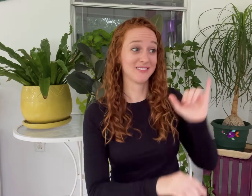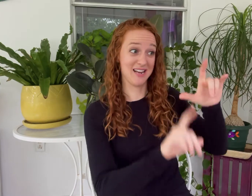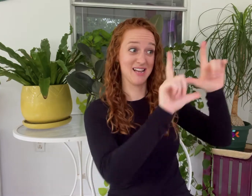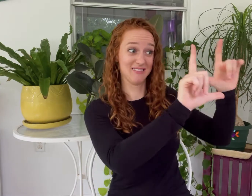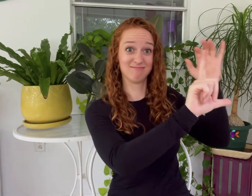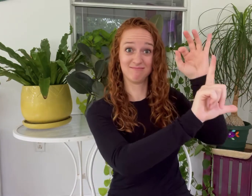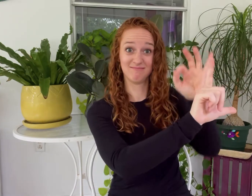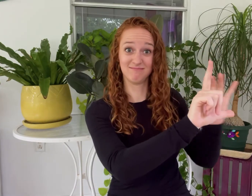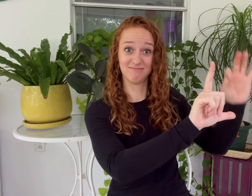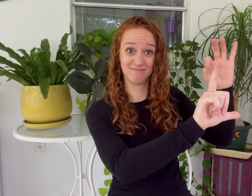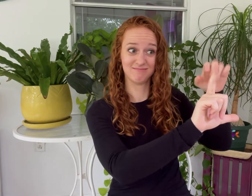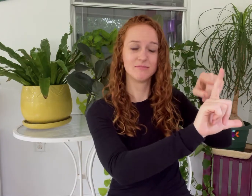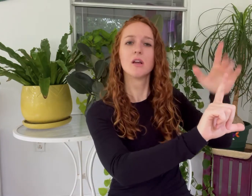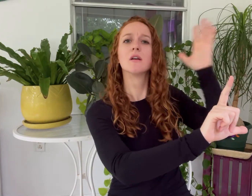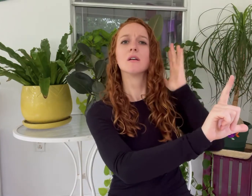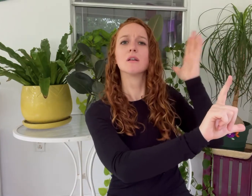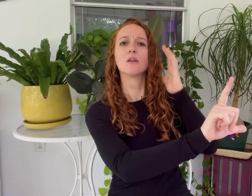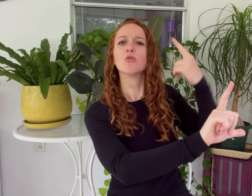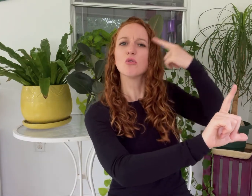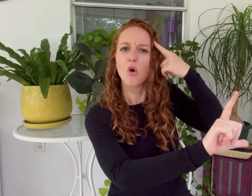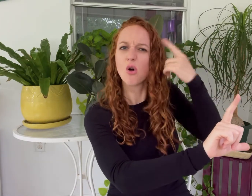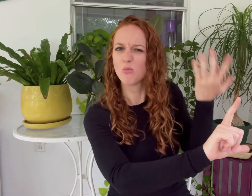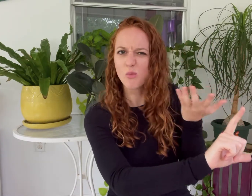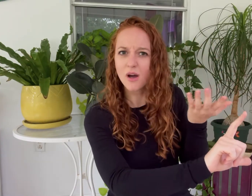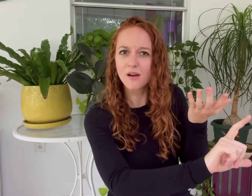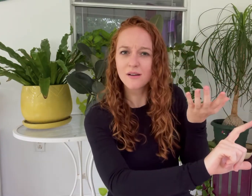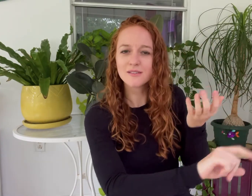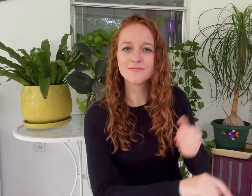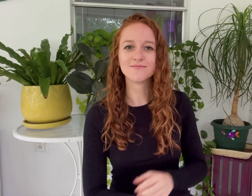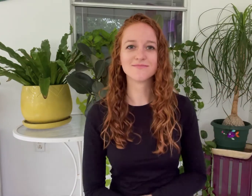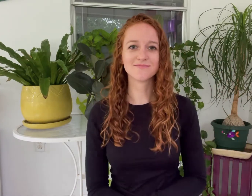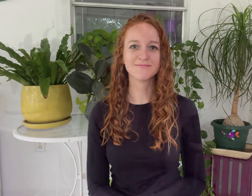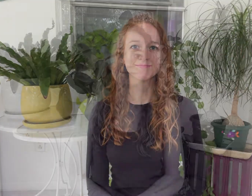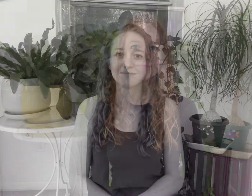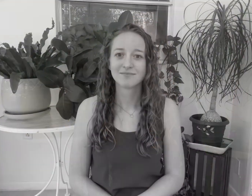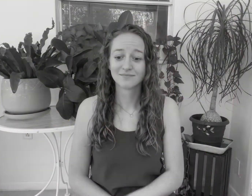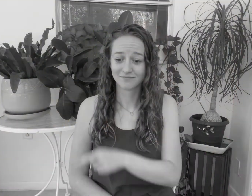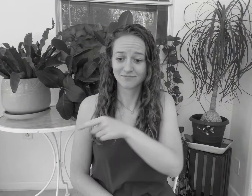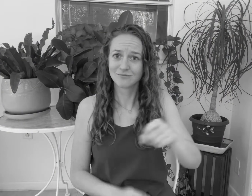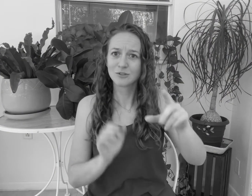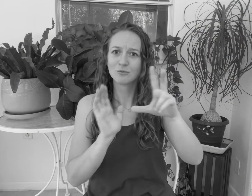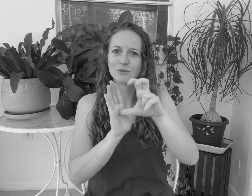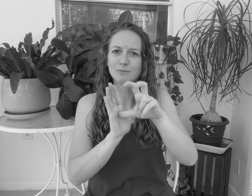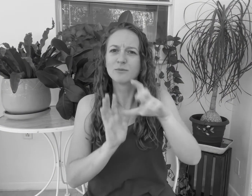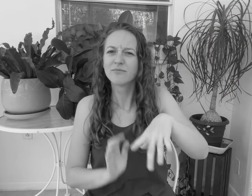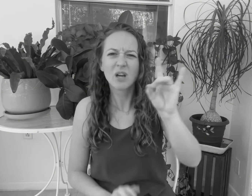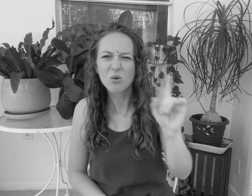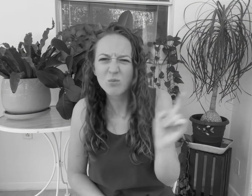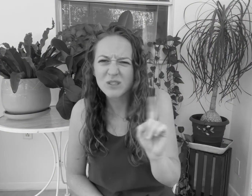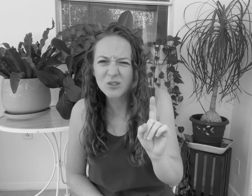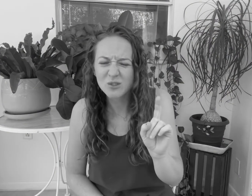What was the old belief? Where are these receptors located exactly?